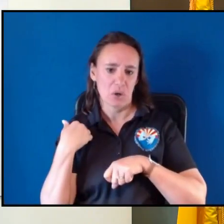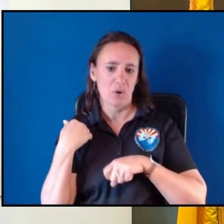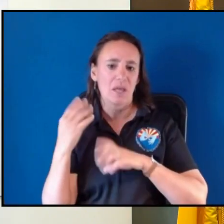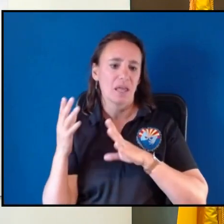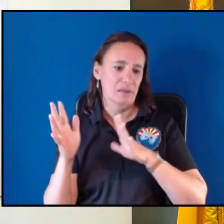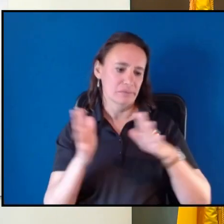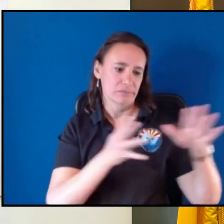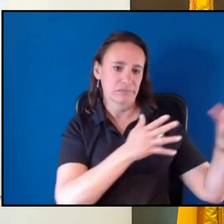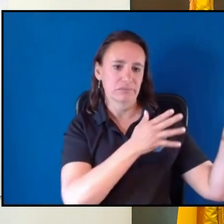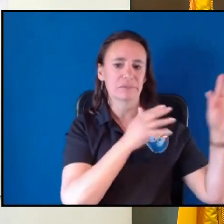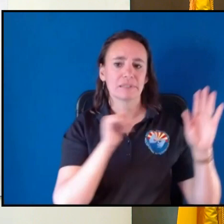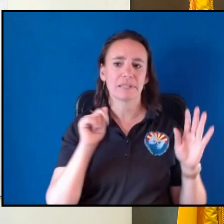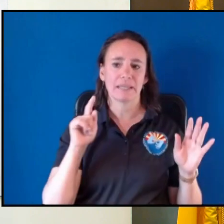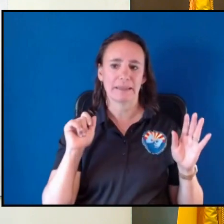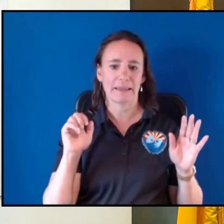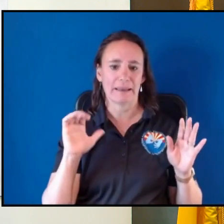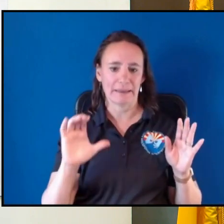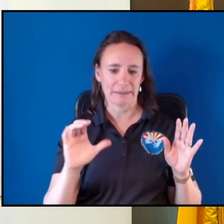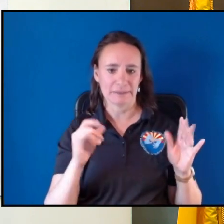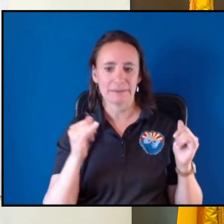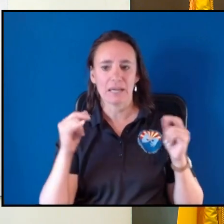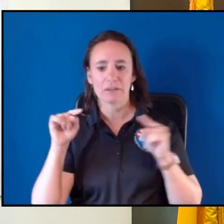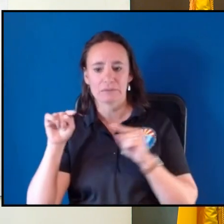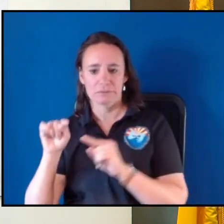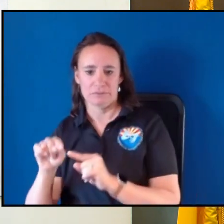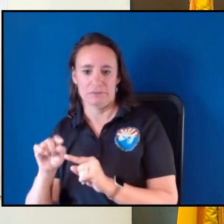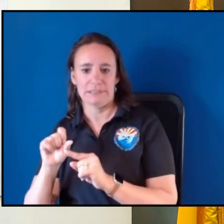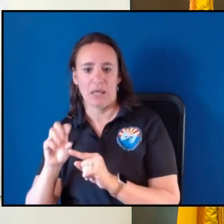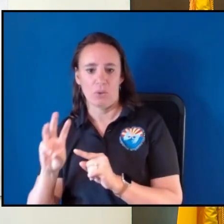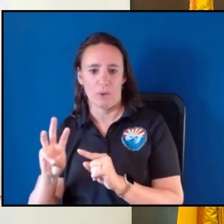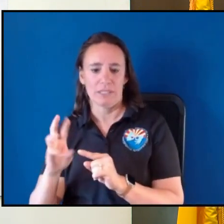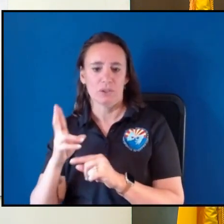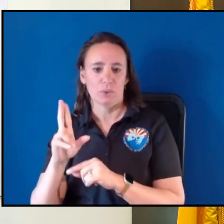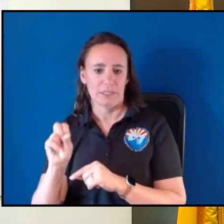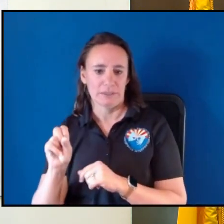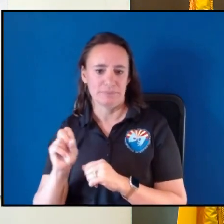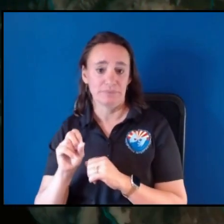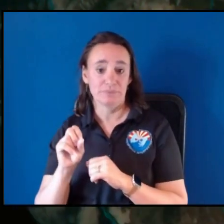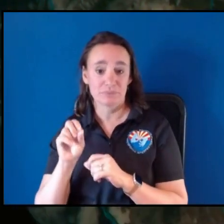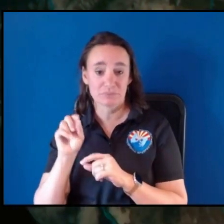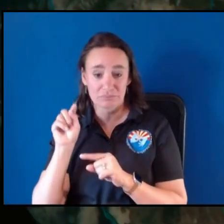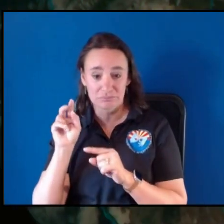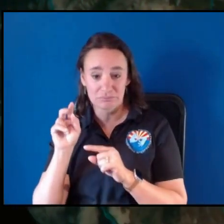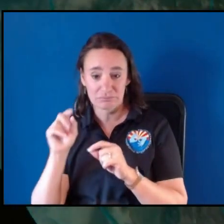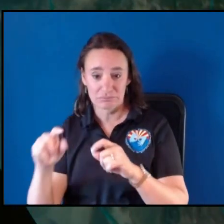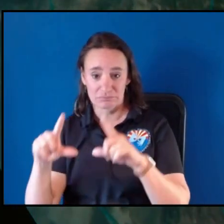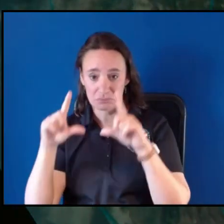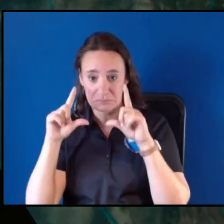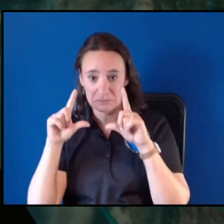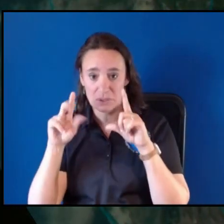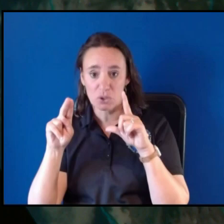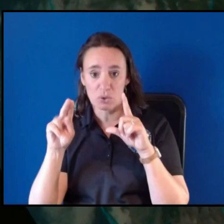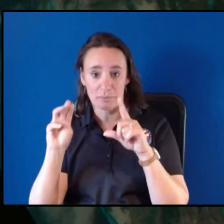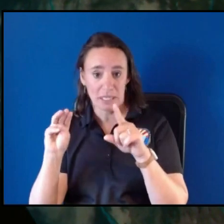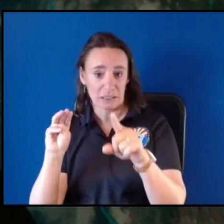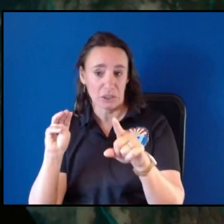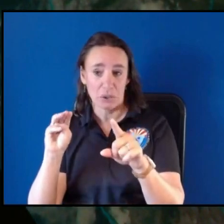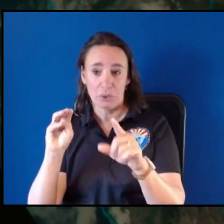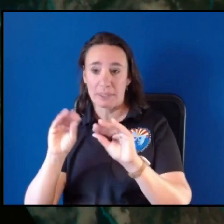United States. If we zoom in a bit, here's New Mexico. You can see we're cloud free this morning, got a lot of westerly